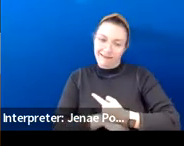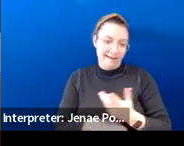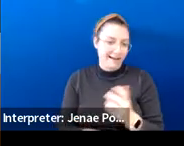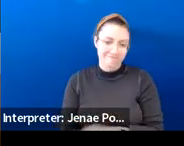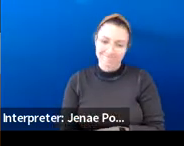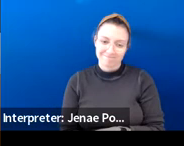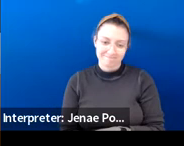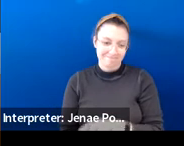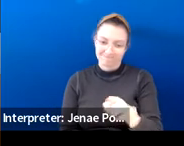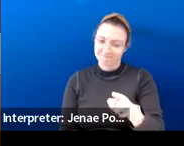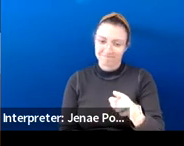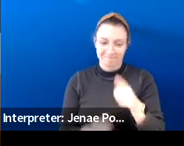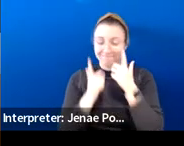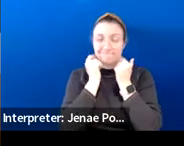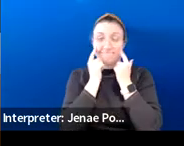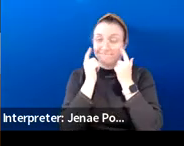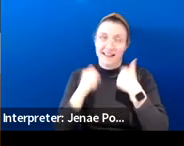I can't do that. I'm sorry.